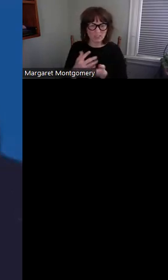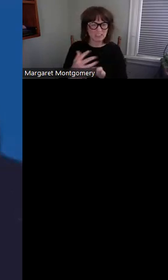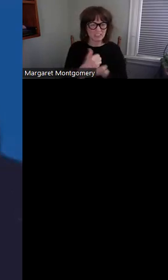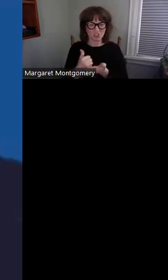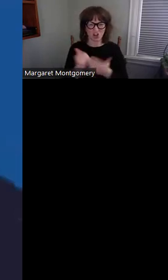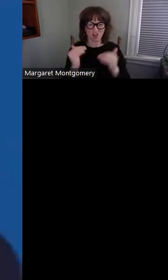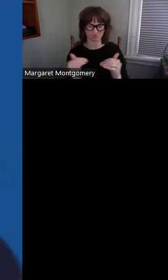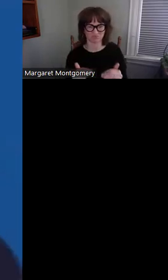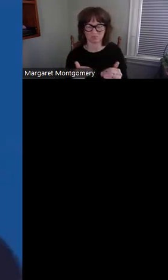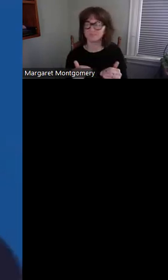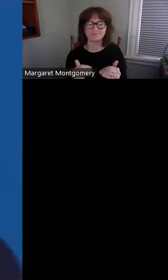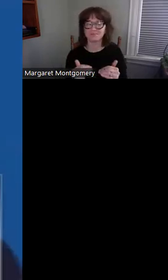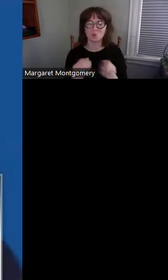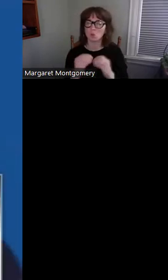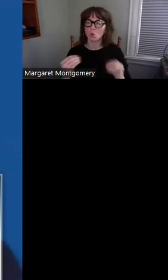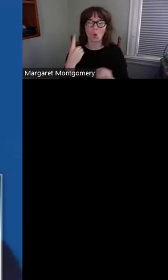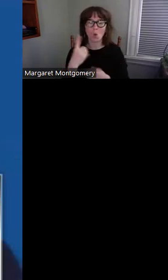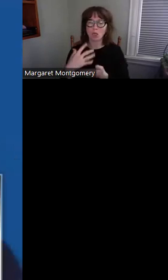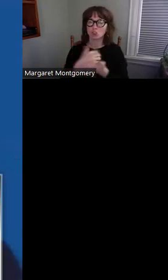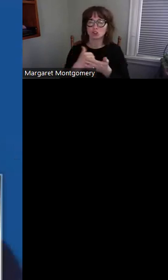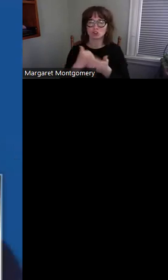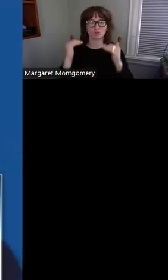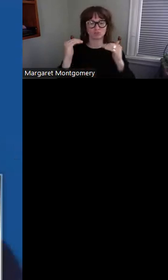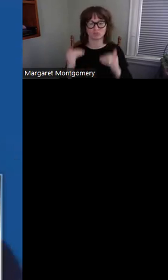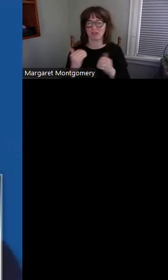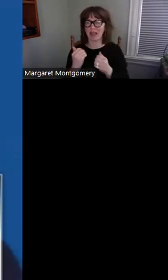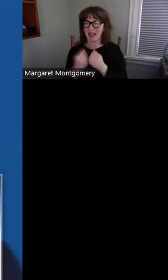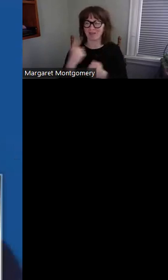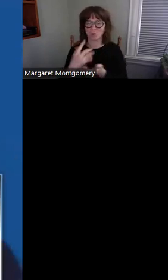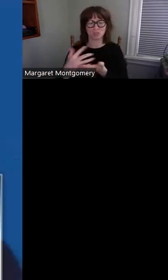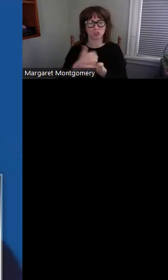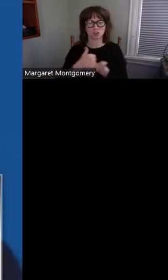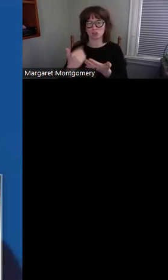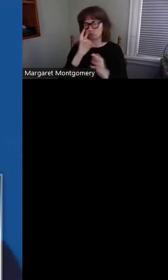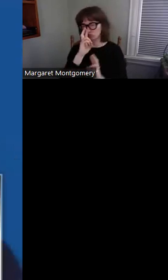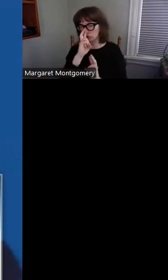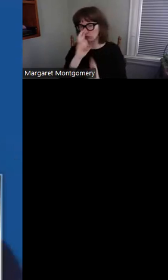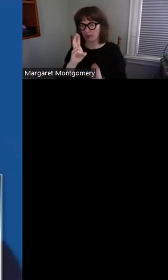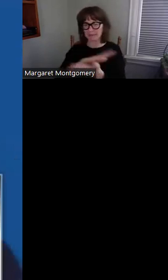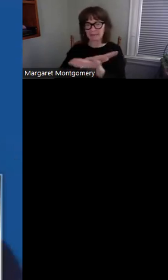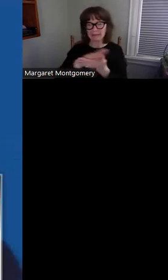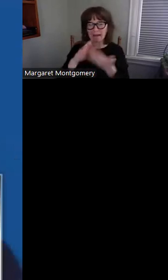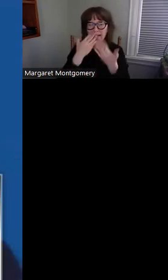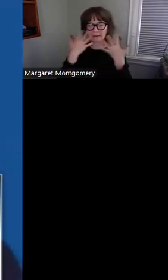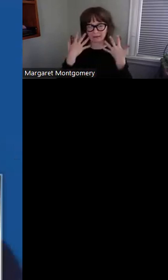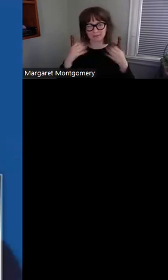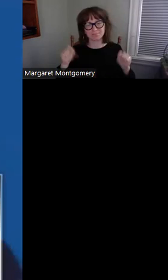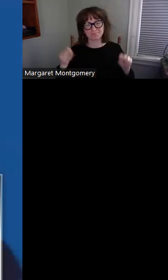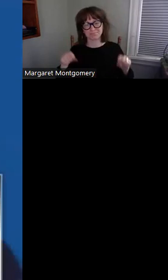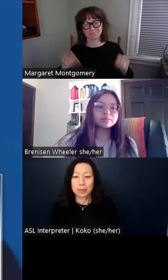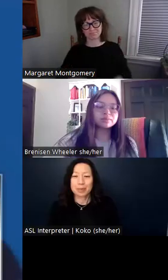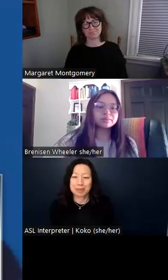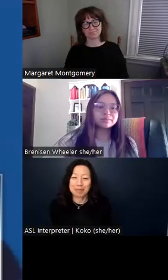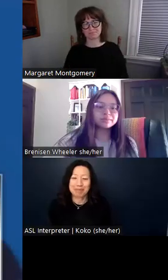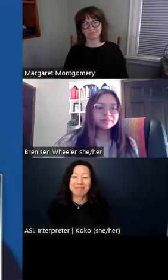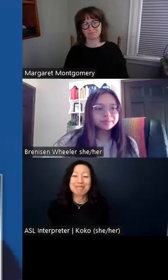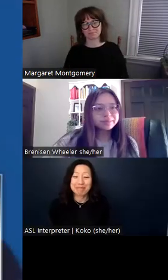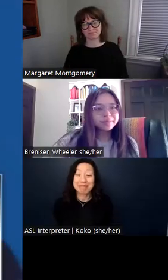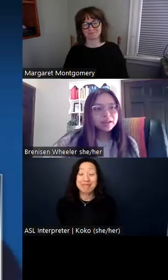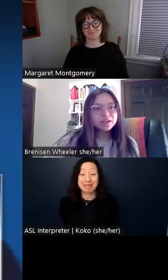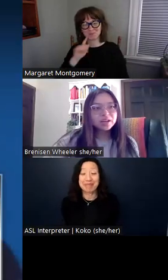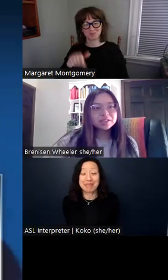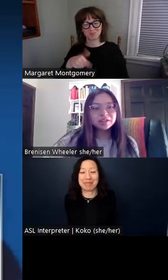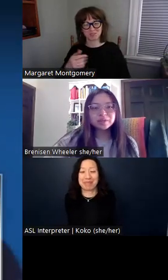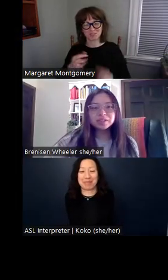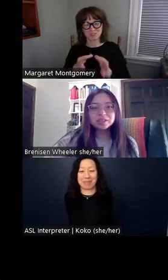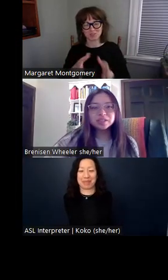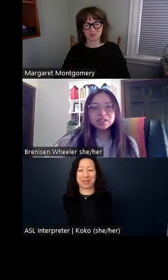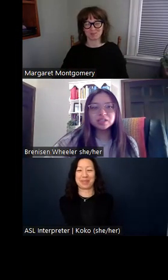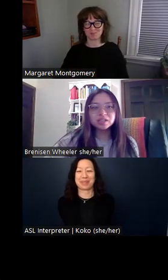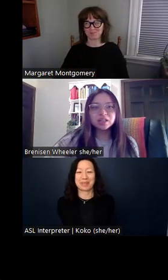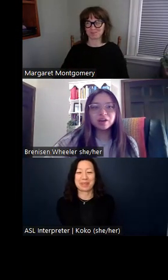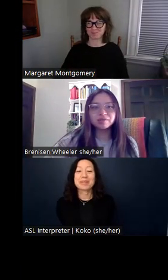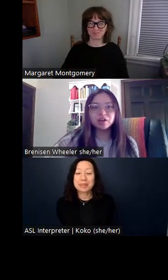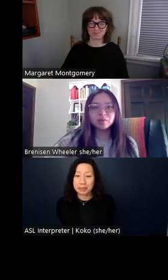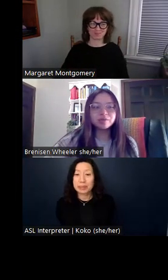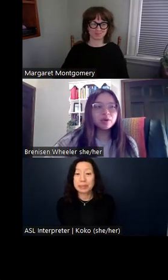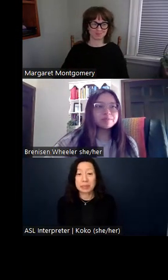and respect 12:45:30 How's anyone seen that video before